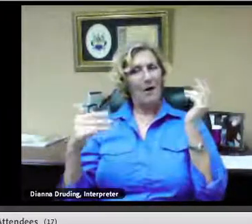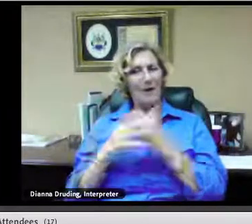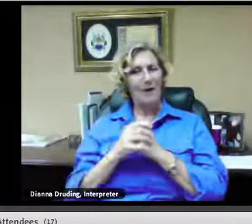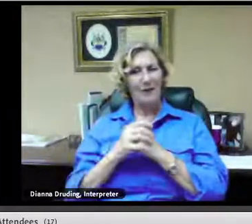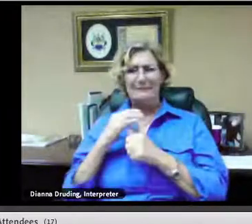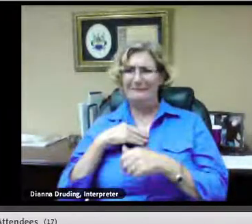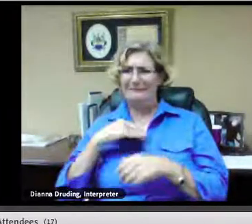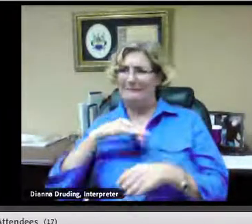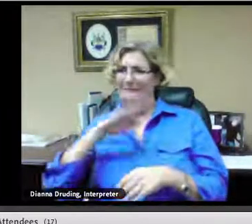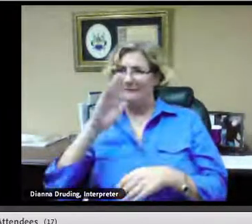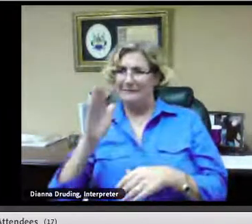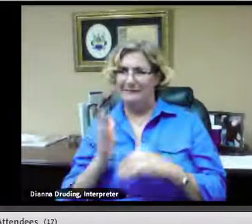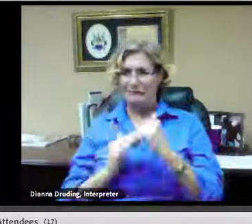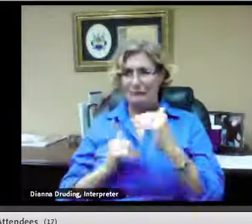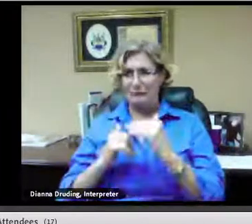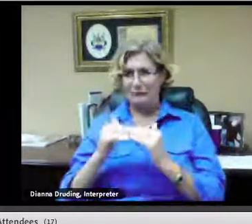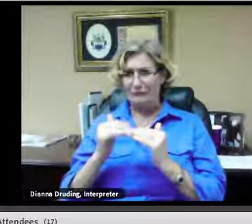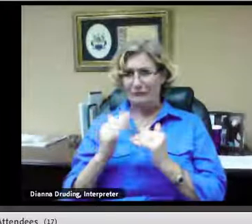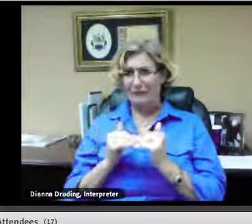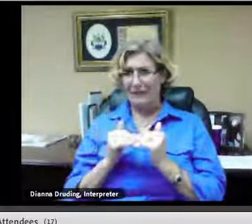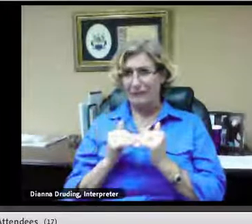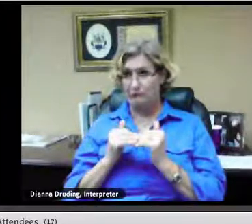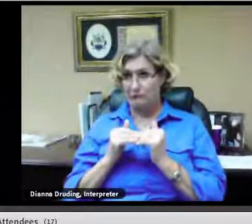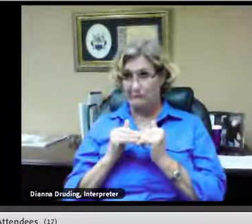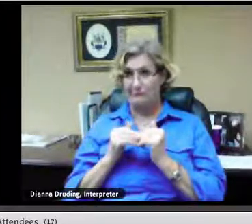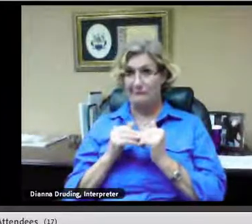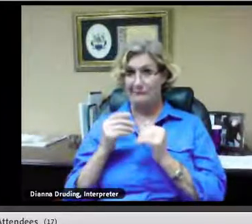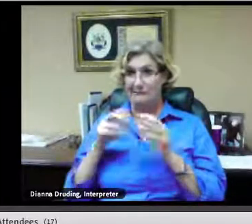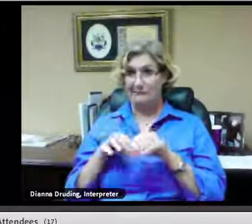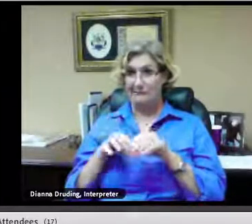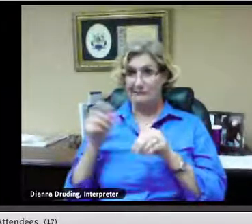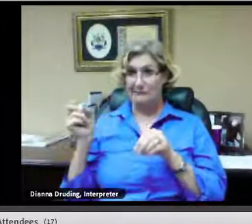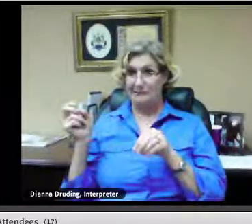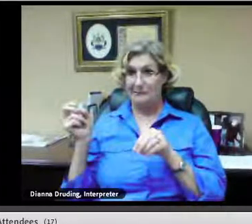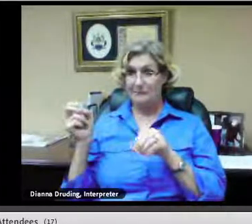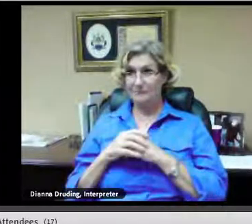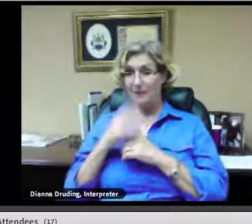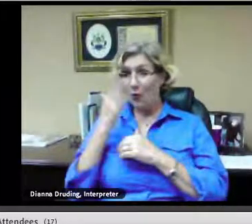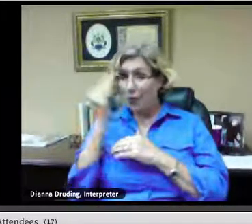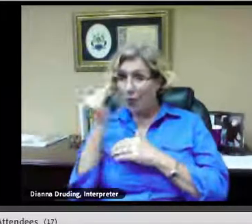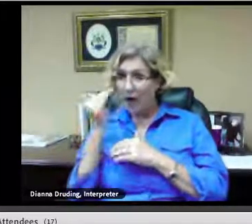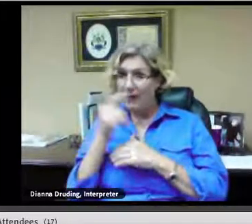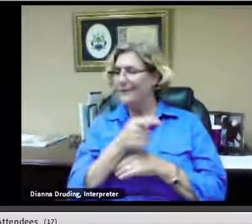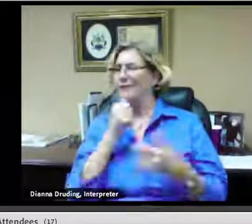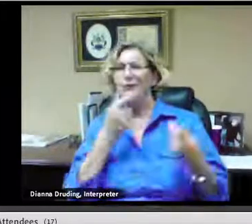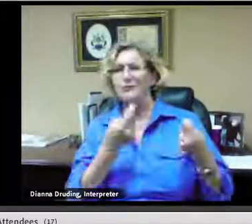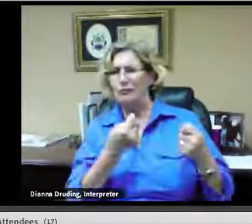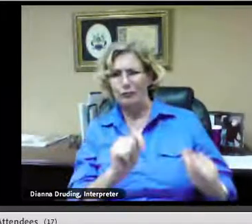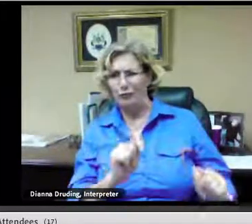and not because they were trying to. I did not know the language. I did not know the culture.